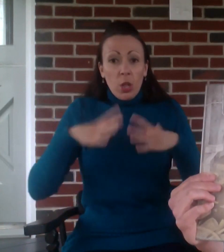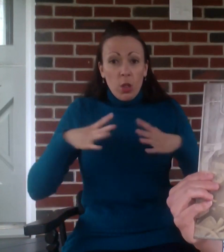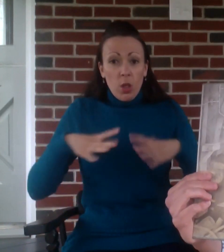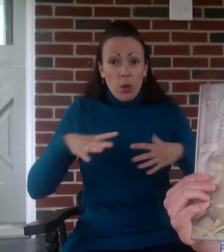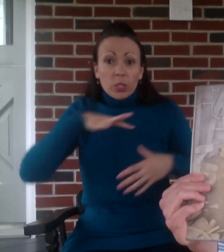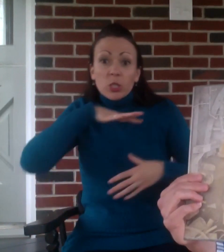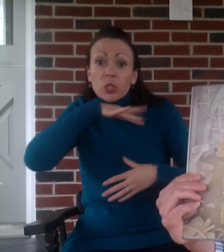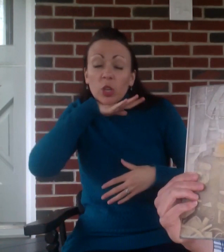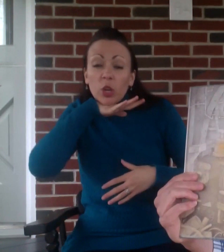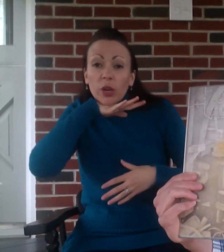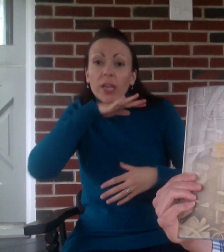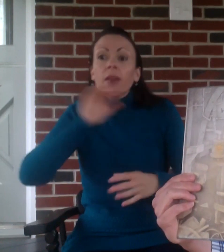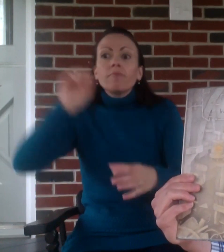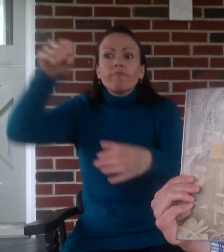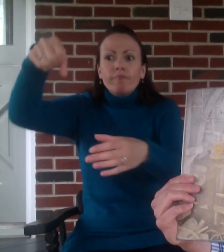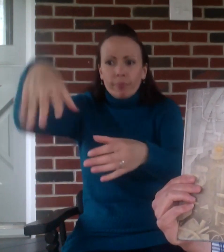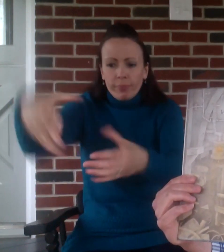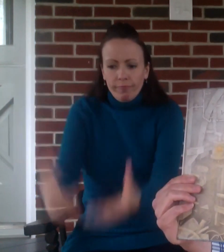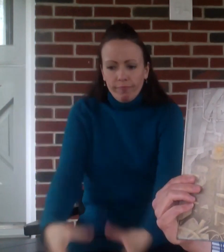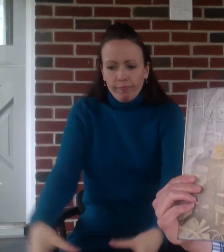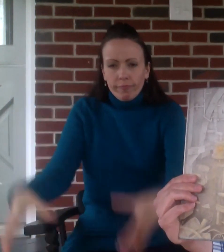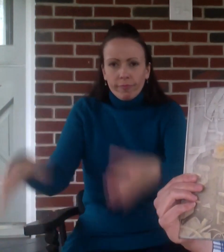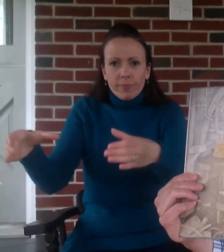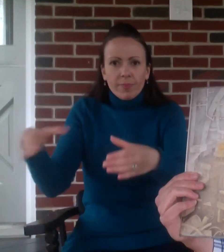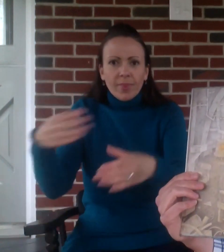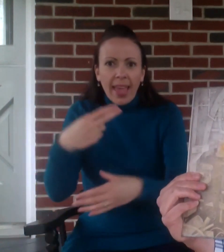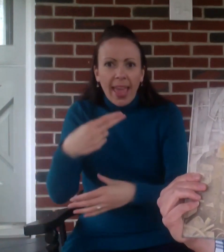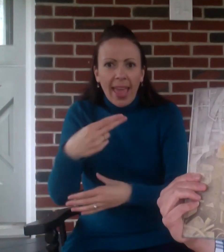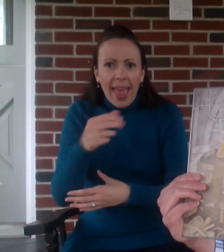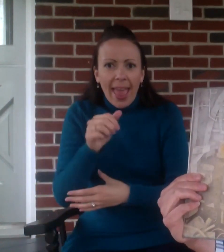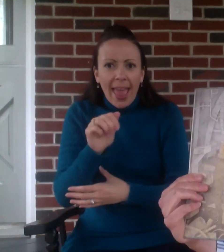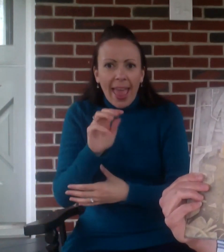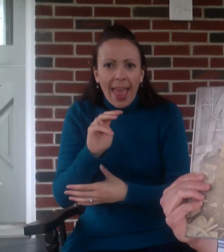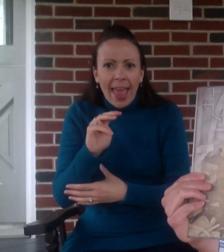that's just at the garbage dump where he works.